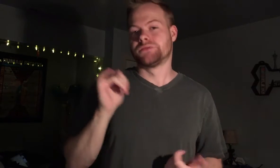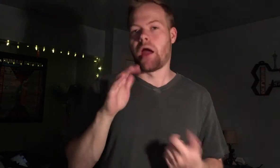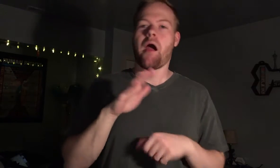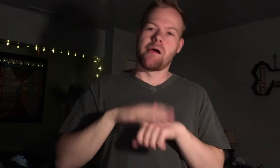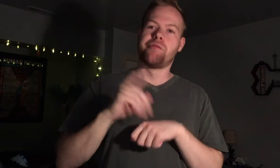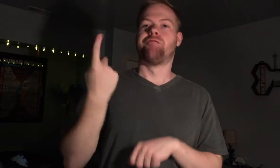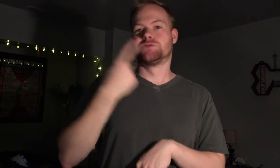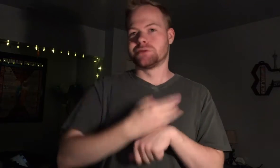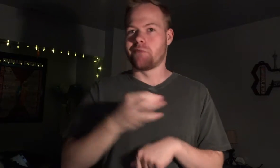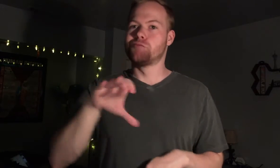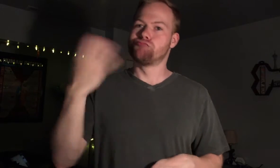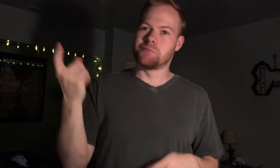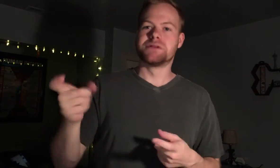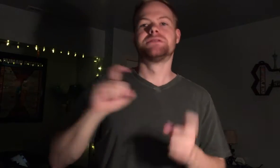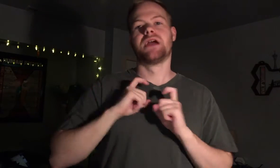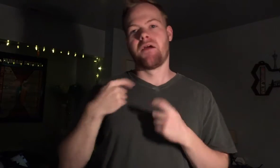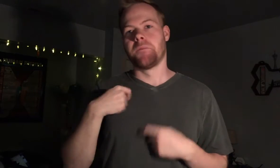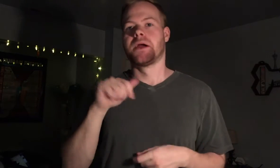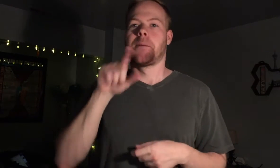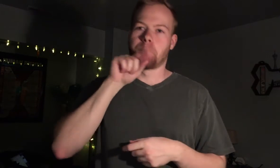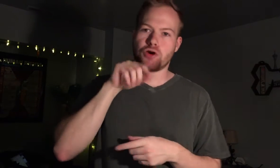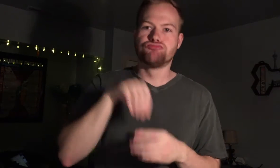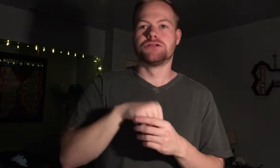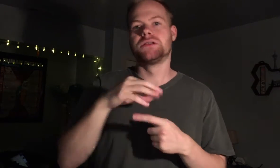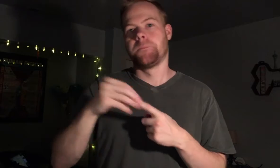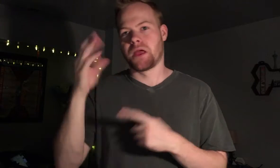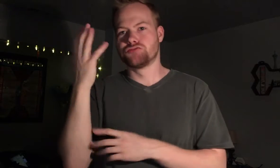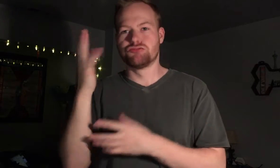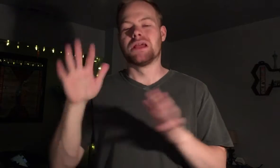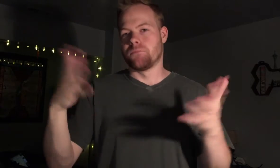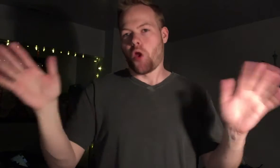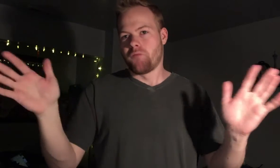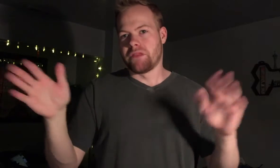Like, "On the first day of Christmas, they gave me a partridge in a pear tree." All of that.